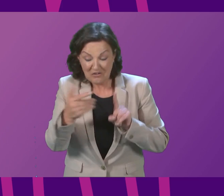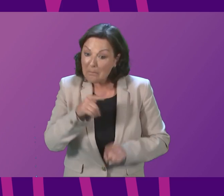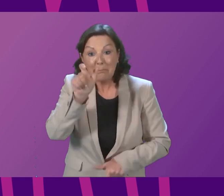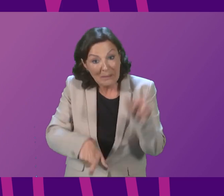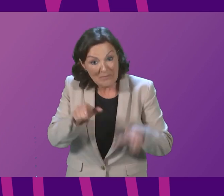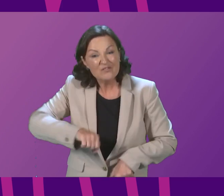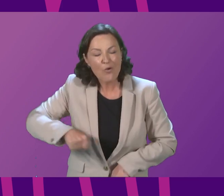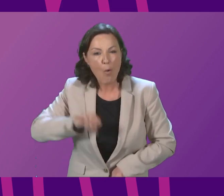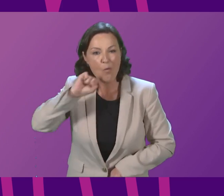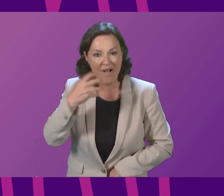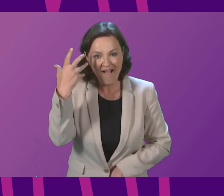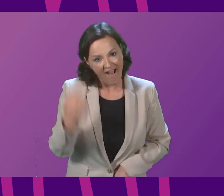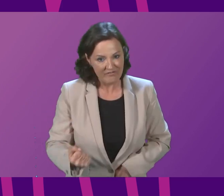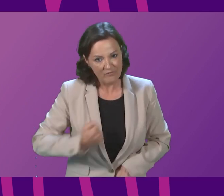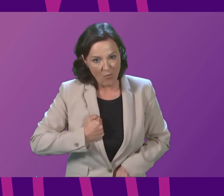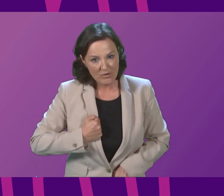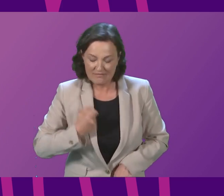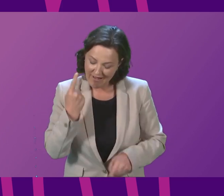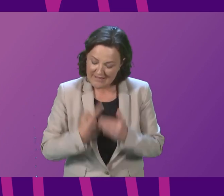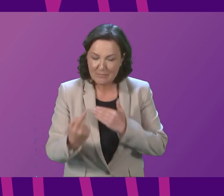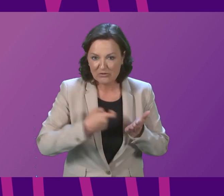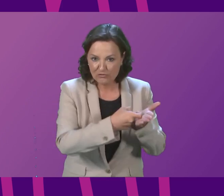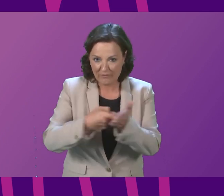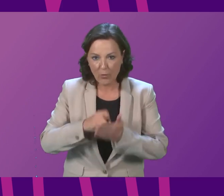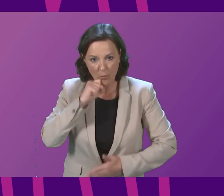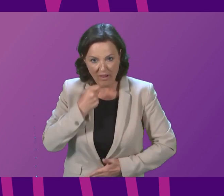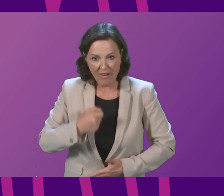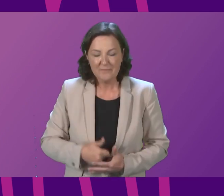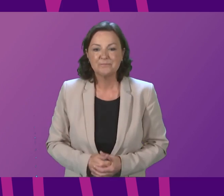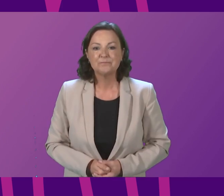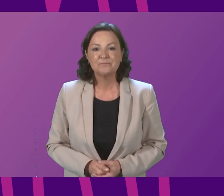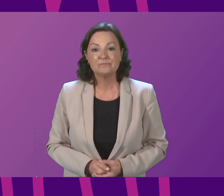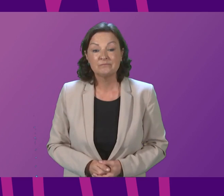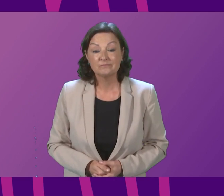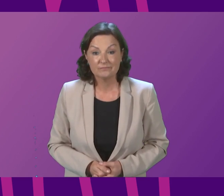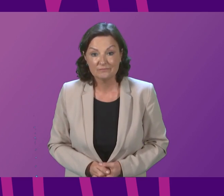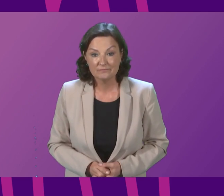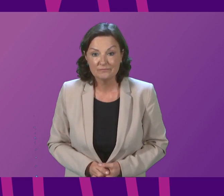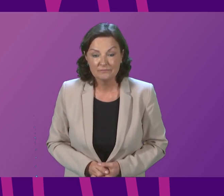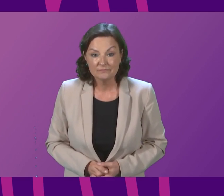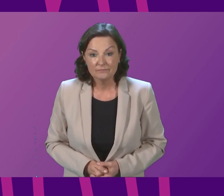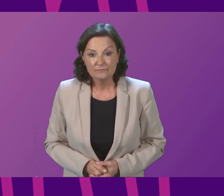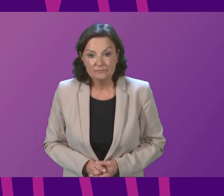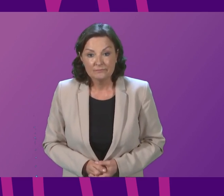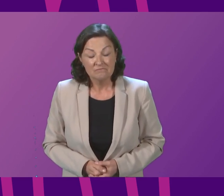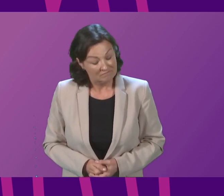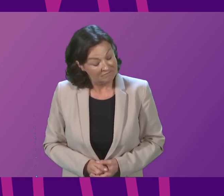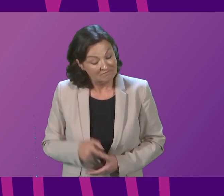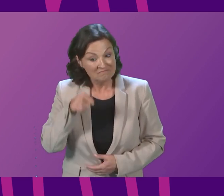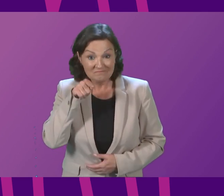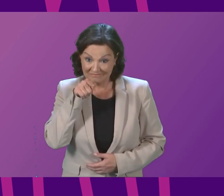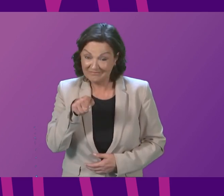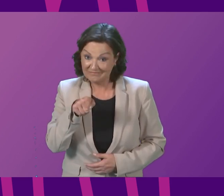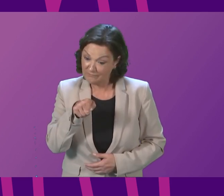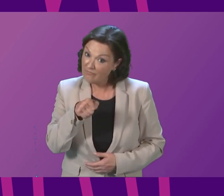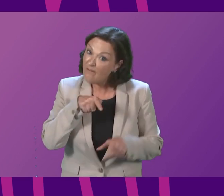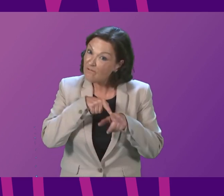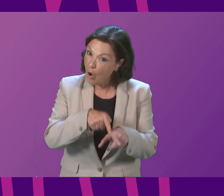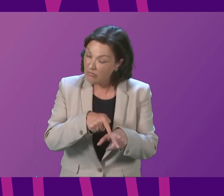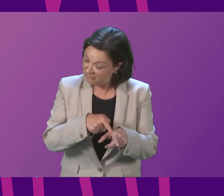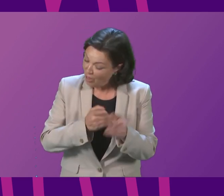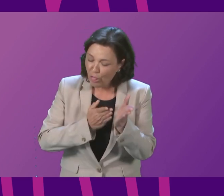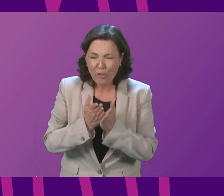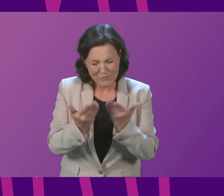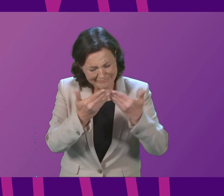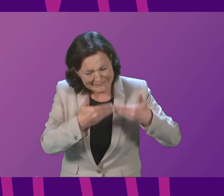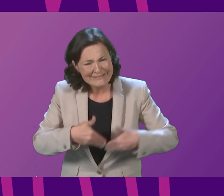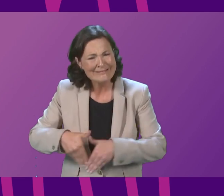will have their say on independence in line with the democratic mandate that this Parliament